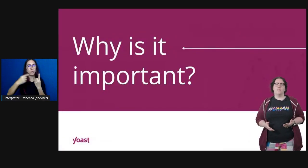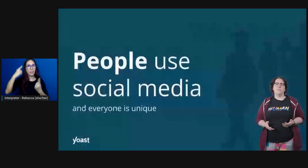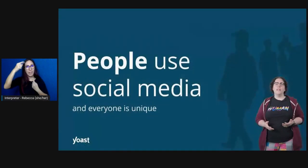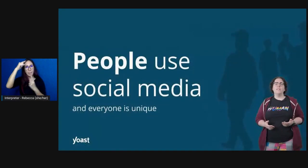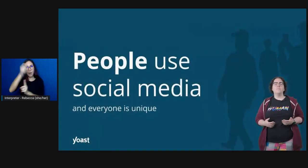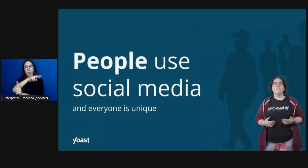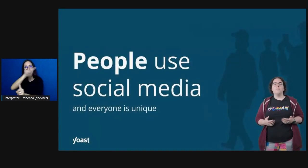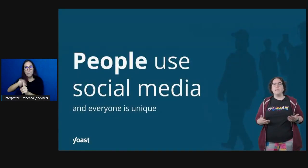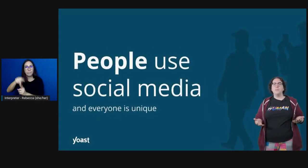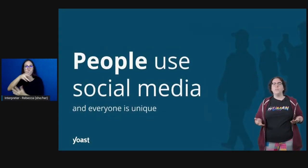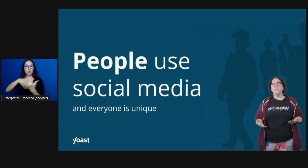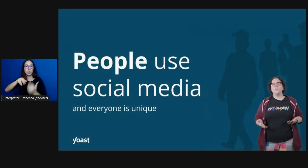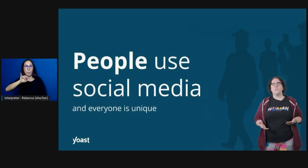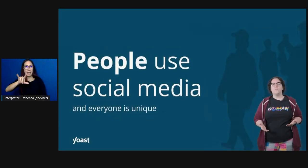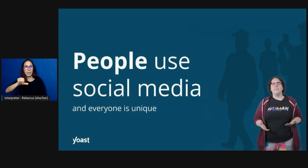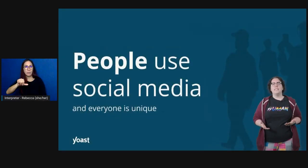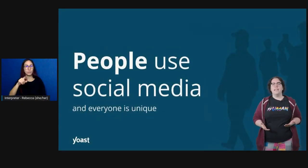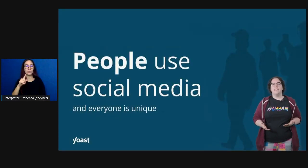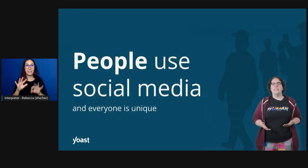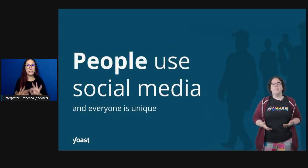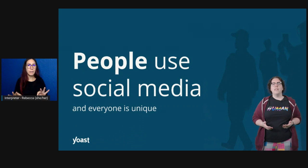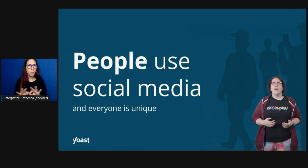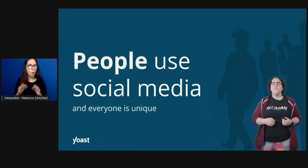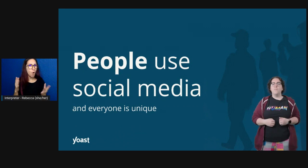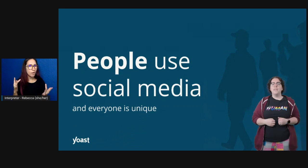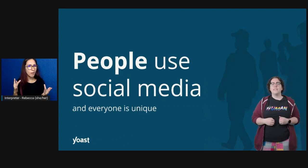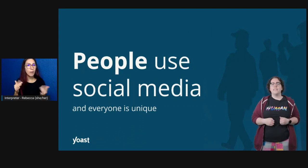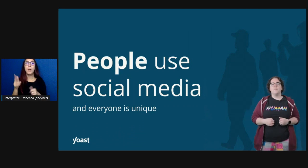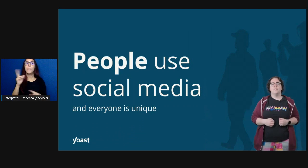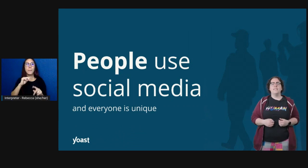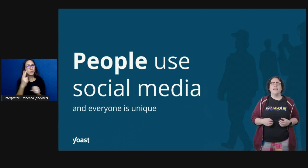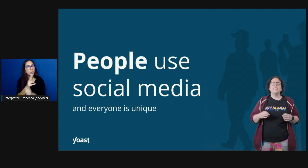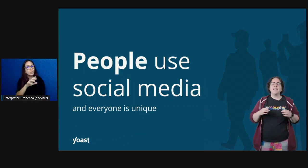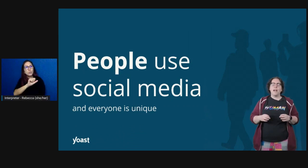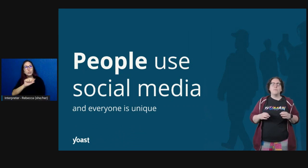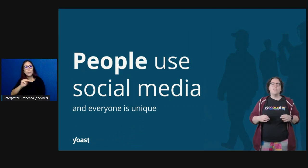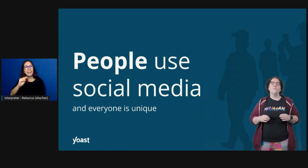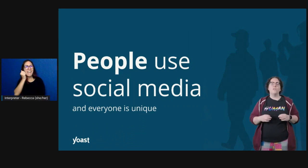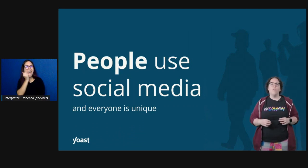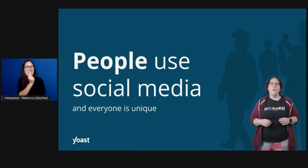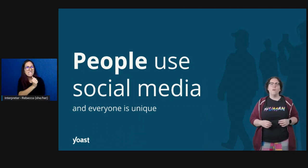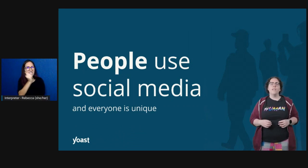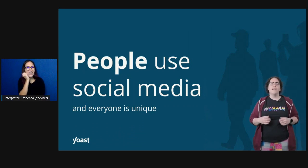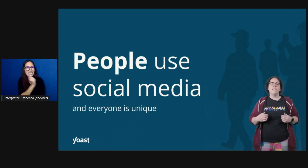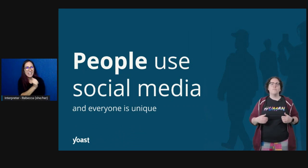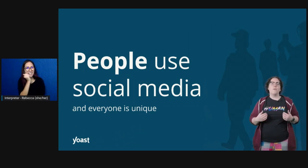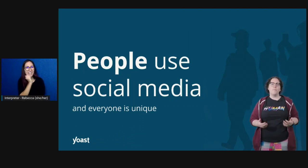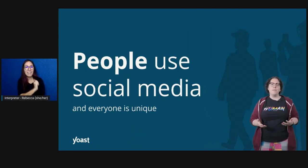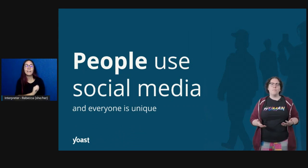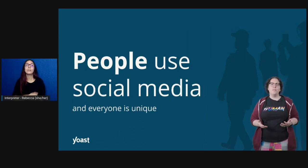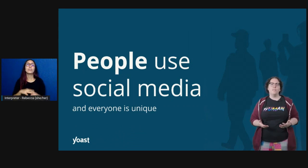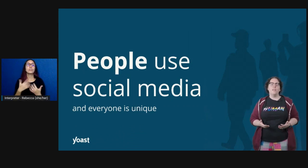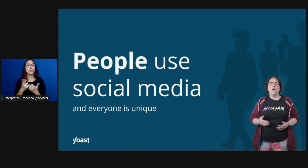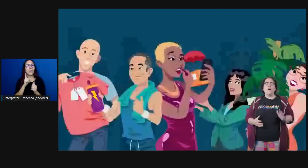People use social media daily, and for me accessibility at its absolute core is about people.